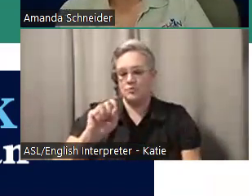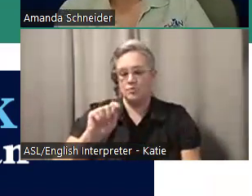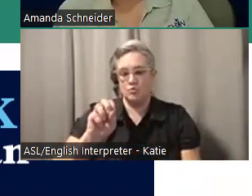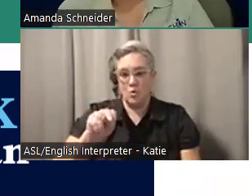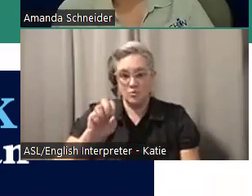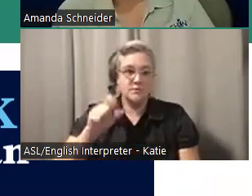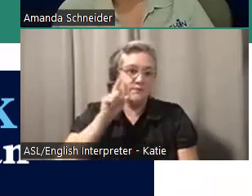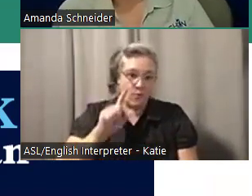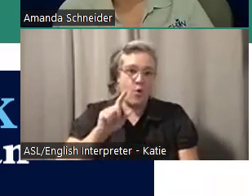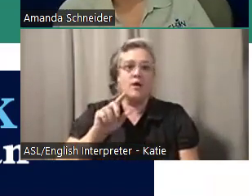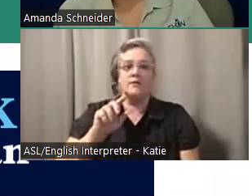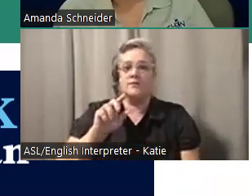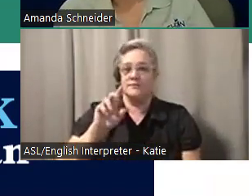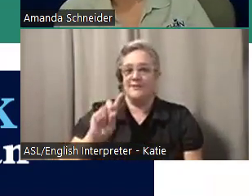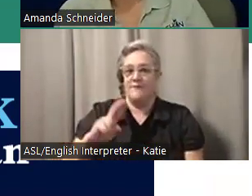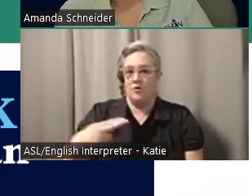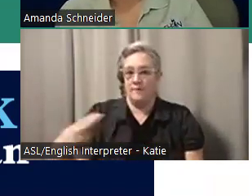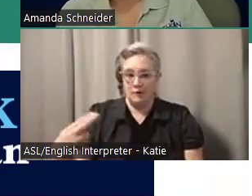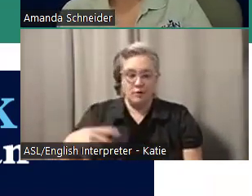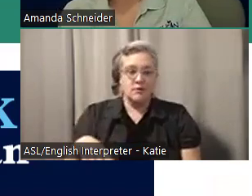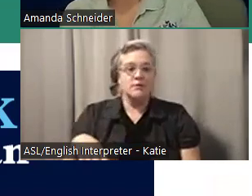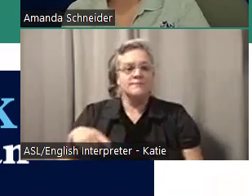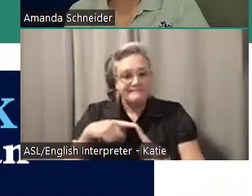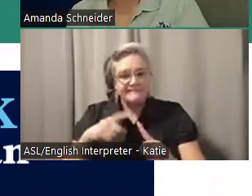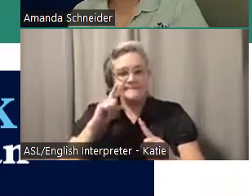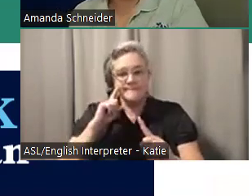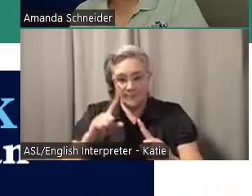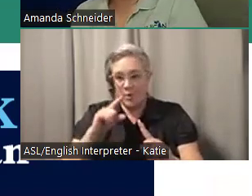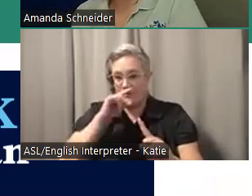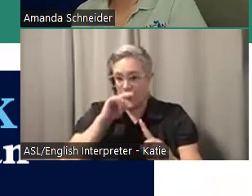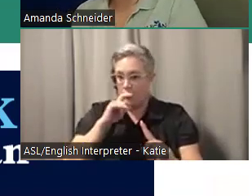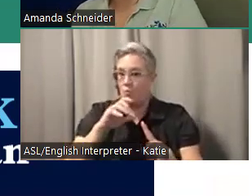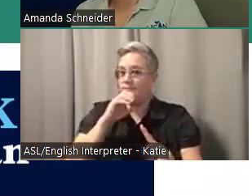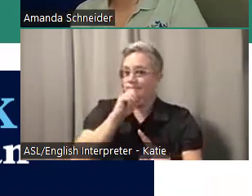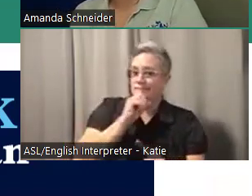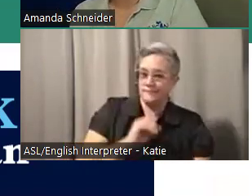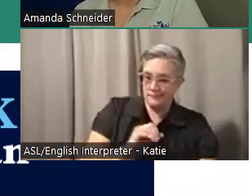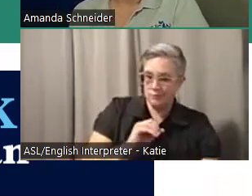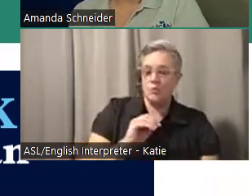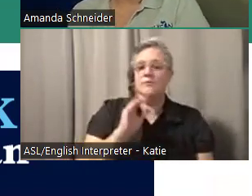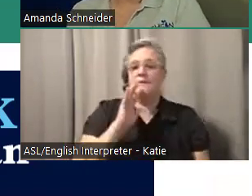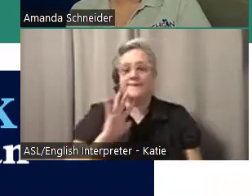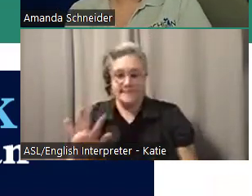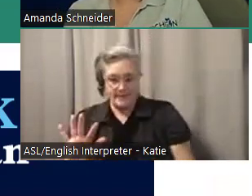That resource is for, um, children ages 0 to 5, and it is on the, um,